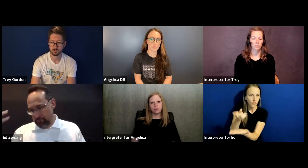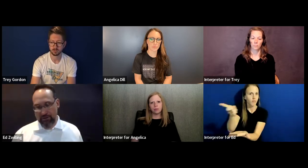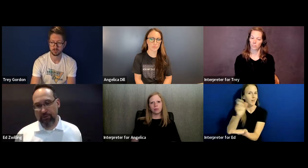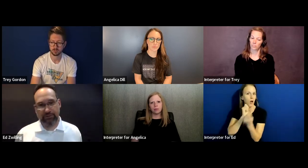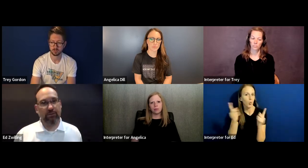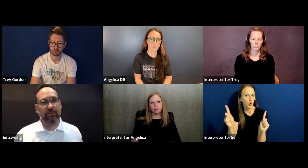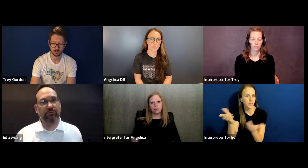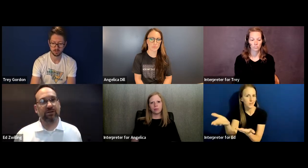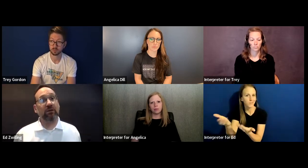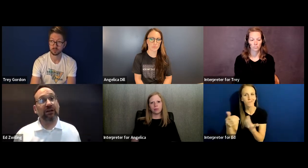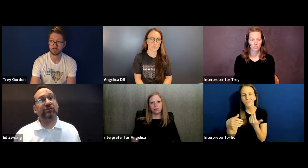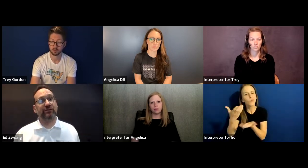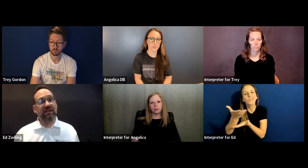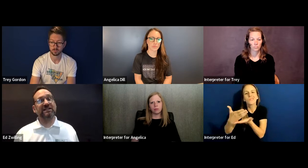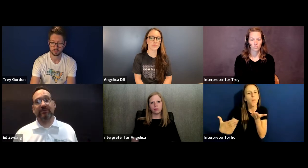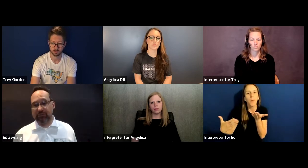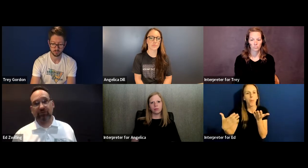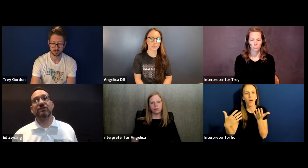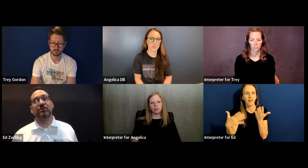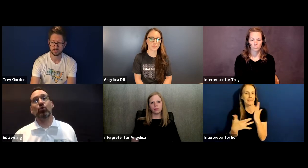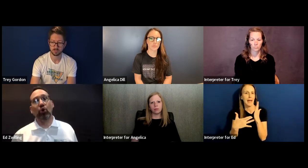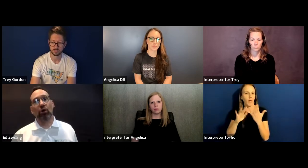you know there was some there was some glitch because a lot of times these machines don't work